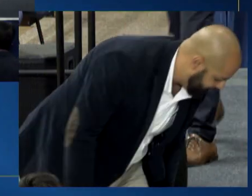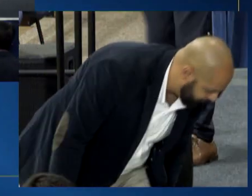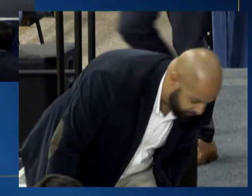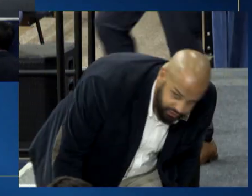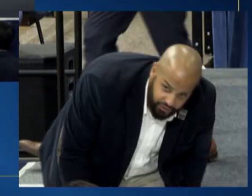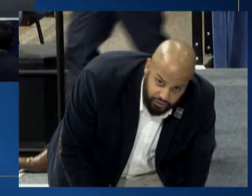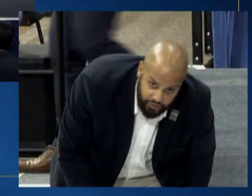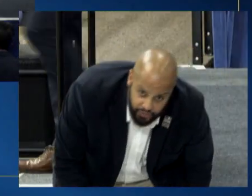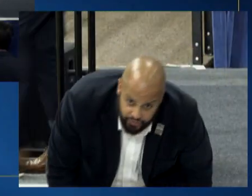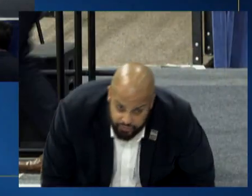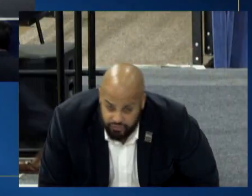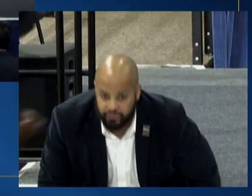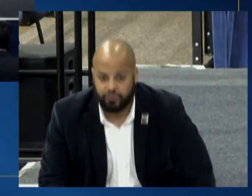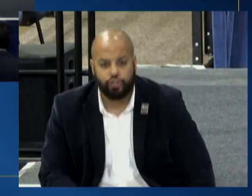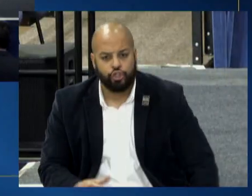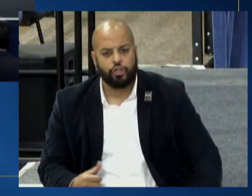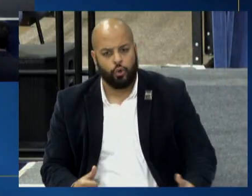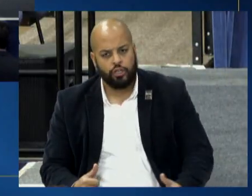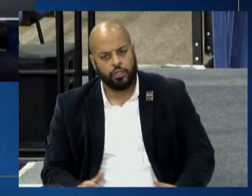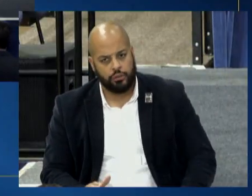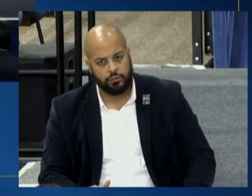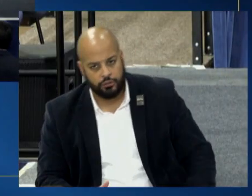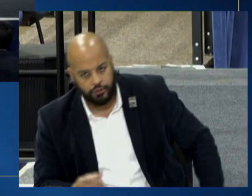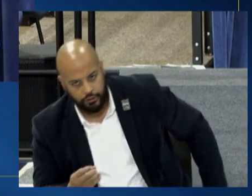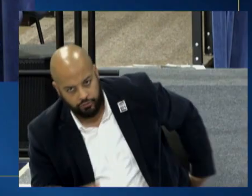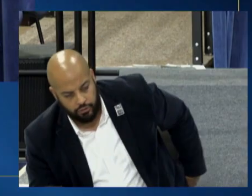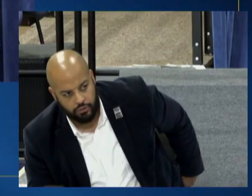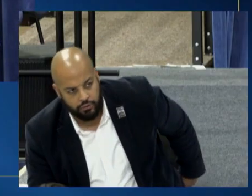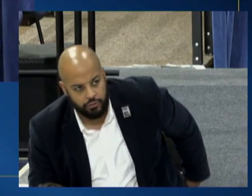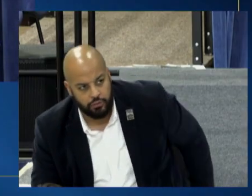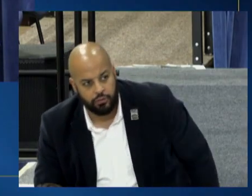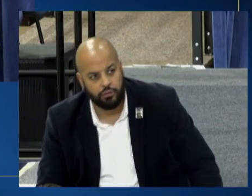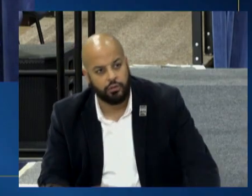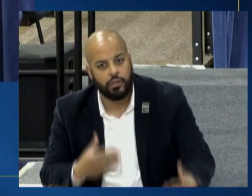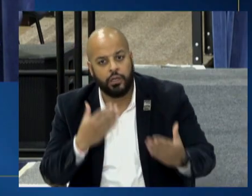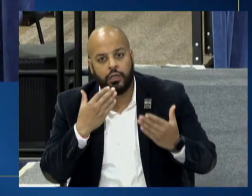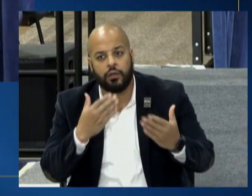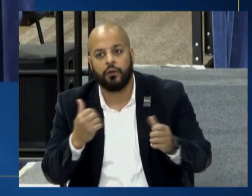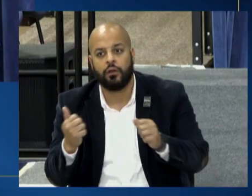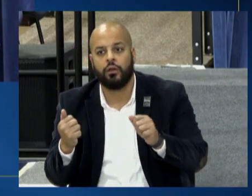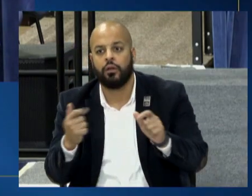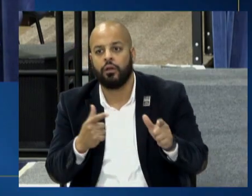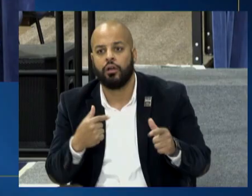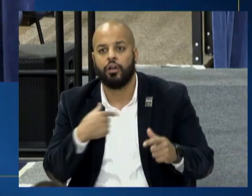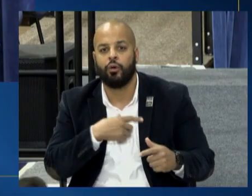Stephen Konya: Thank you, Paul. So, now we have our final agency for this portion of the